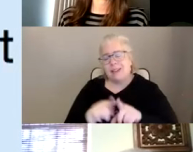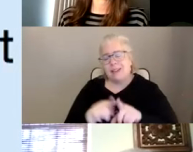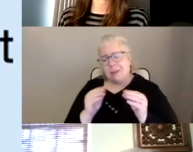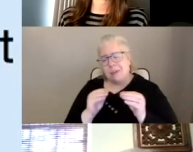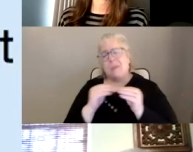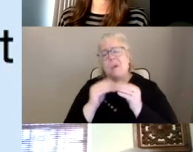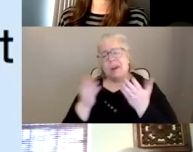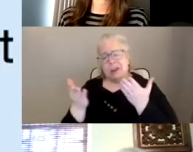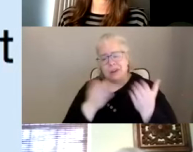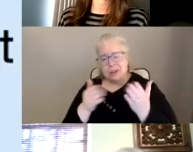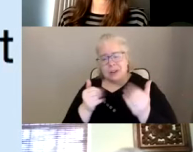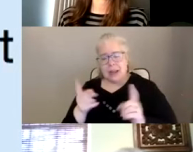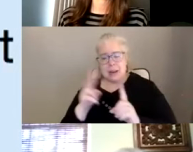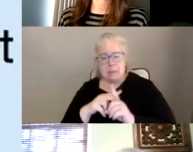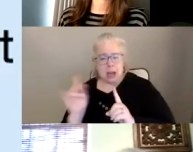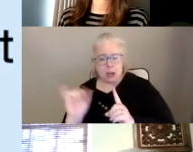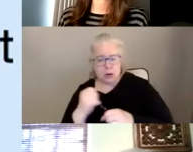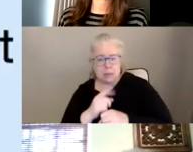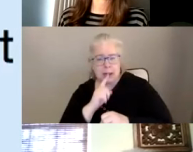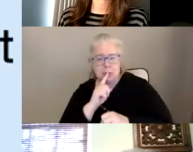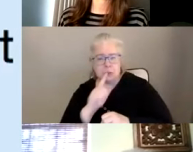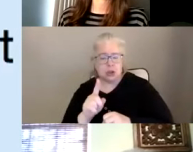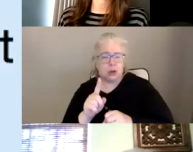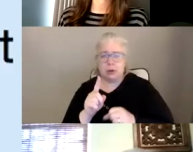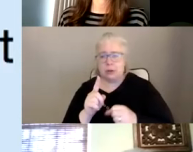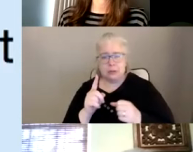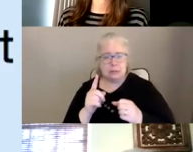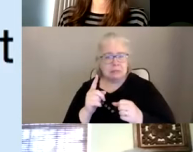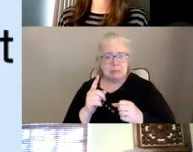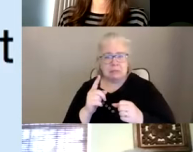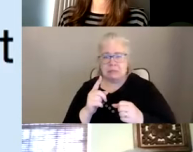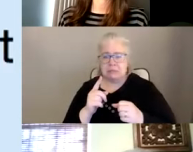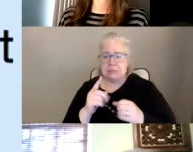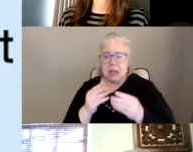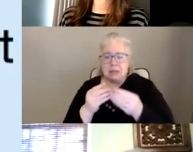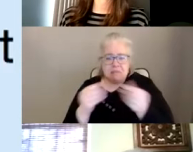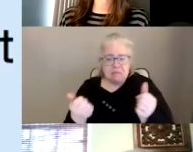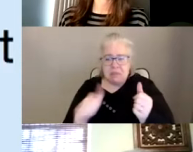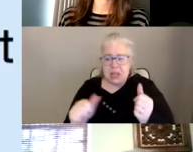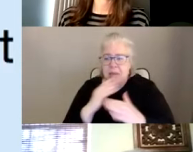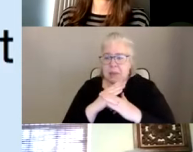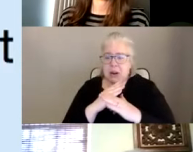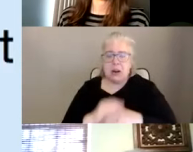that can be applied to make sure you can overcome basically any language barrier in any situation.